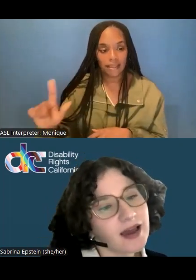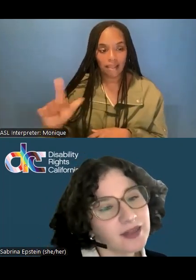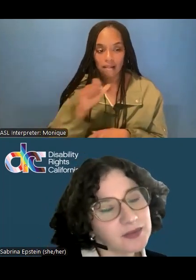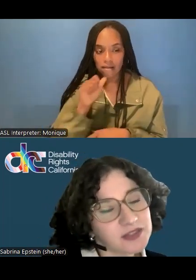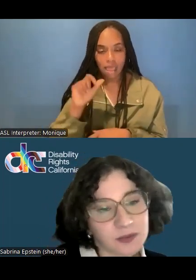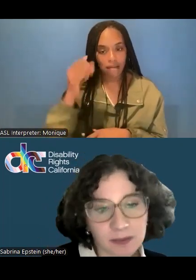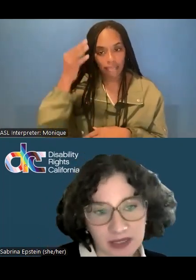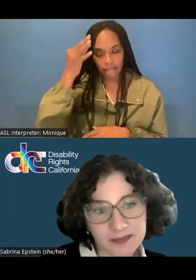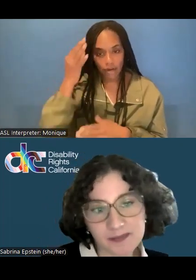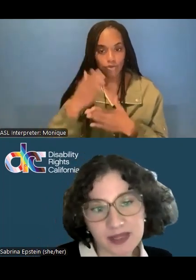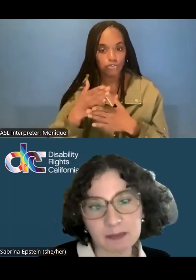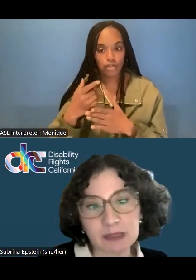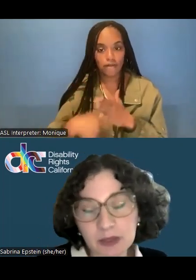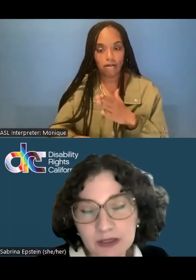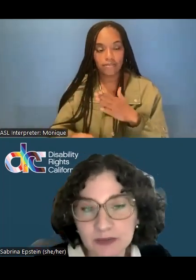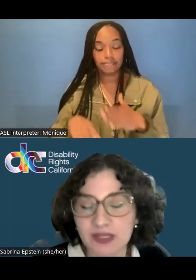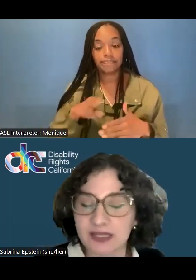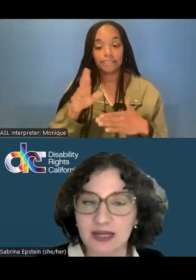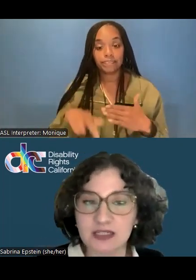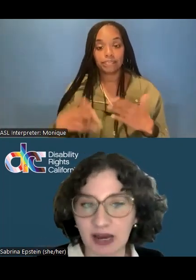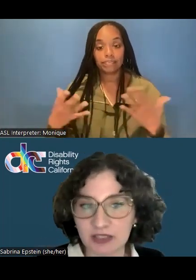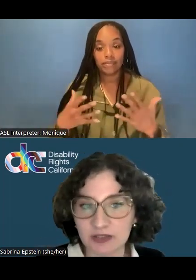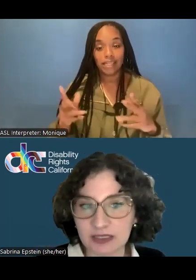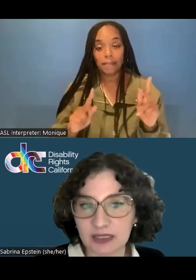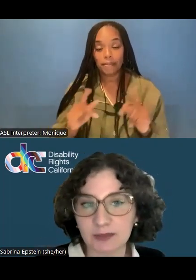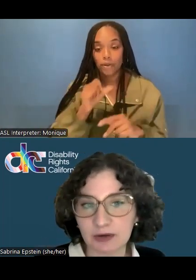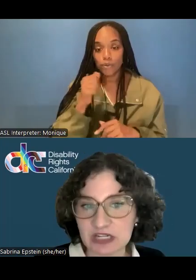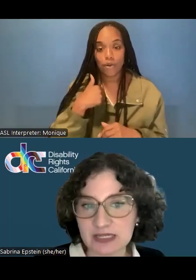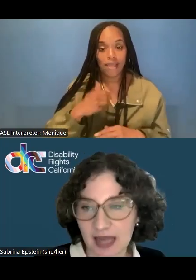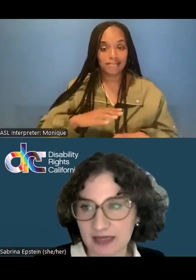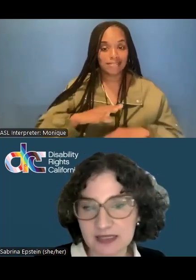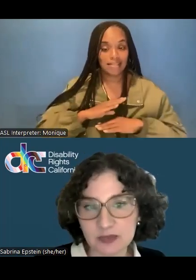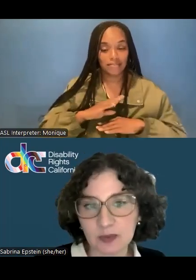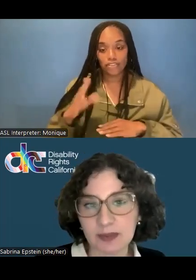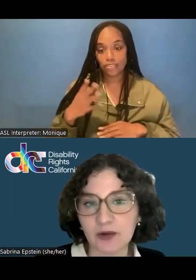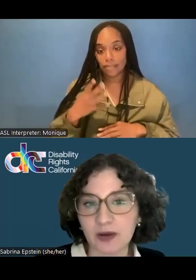And the result would be that people with unsatisfactory immigration status would be at greater